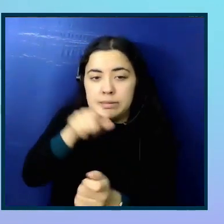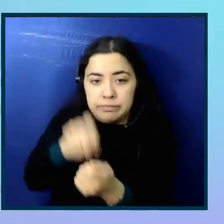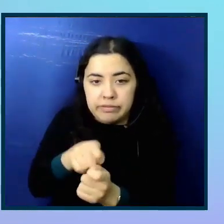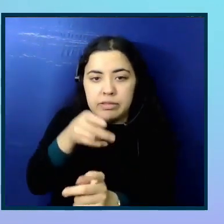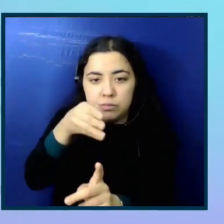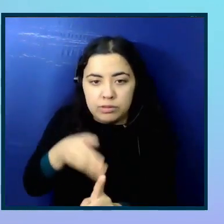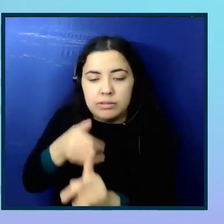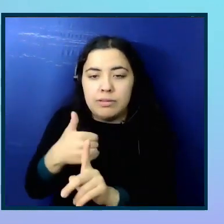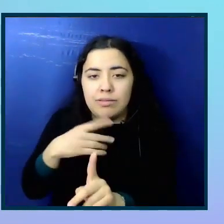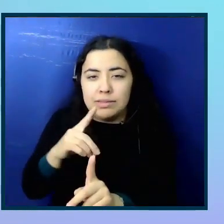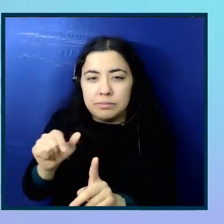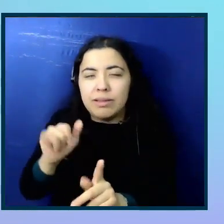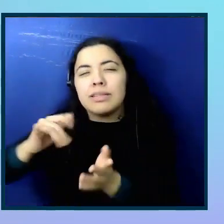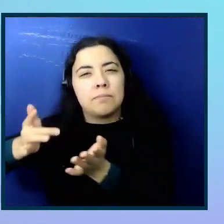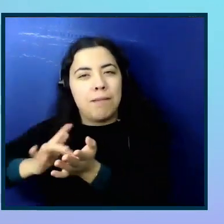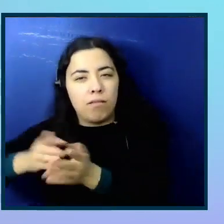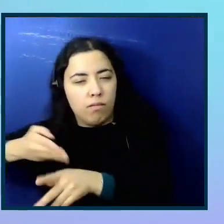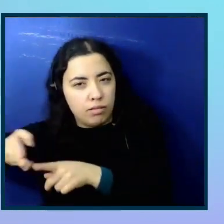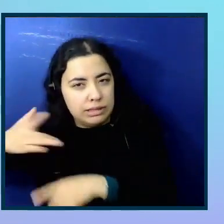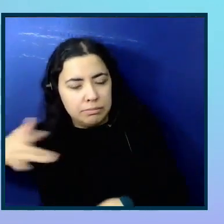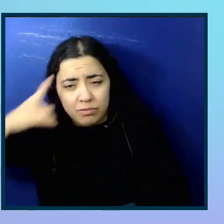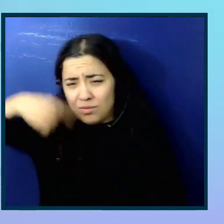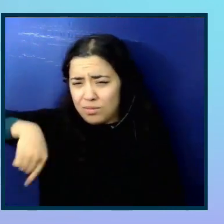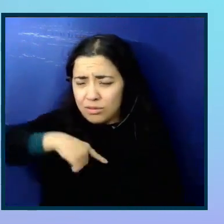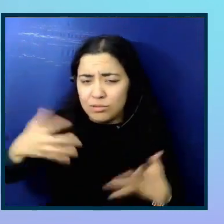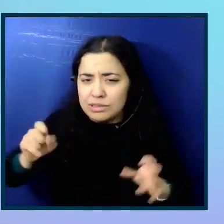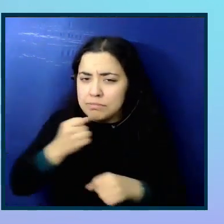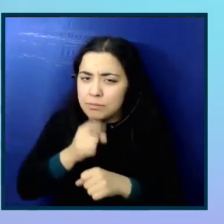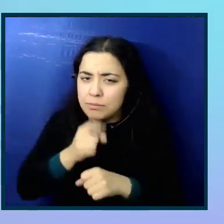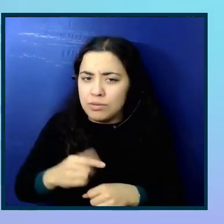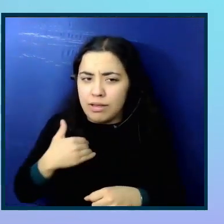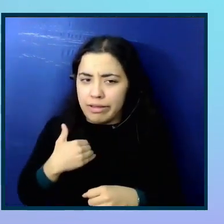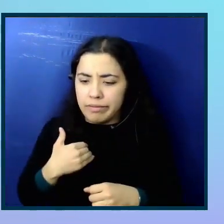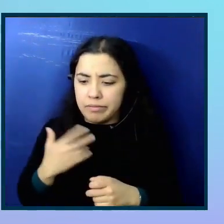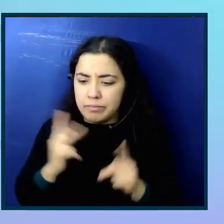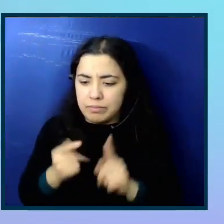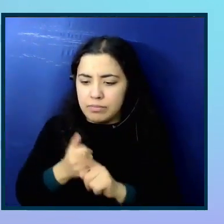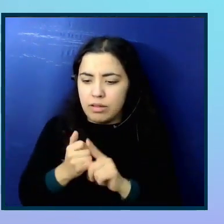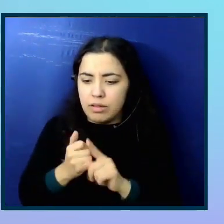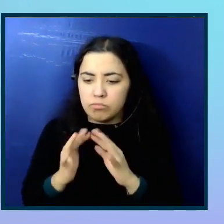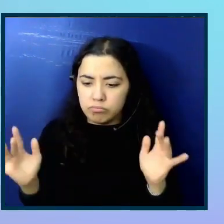and that's more like a medical study, but for us, we just need to make sure that we have people with lots of different challenges